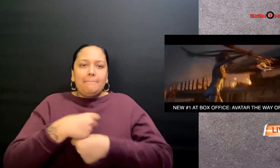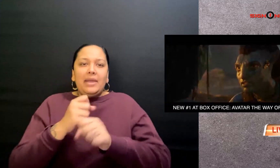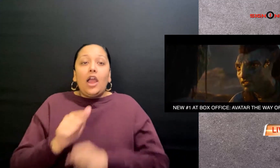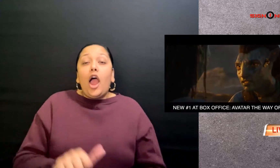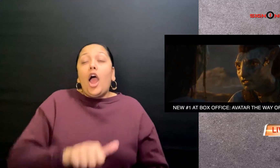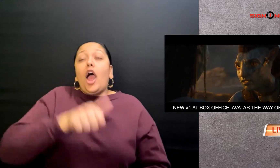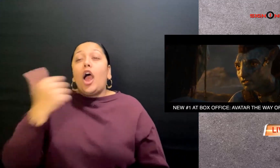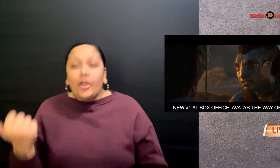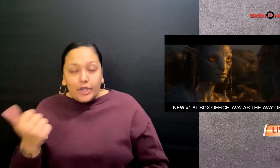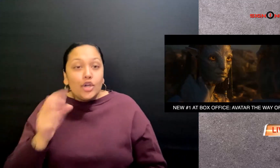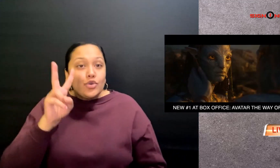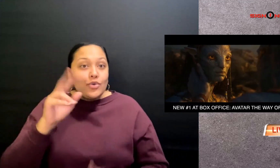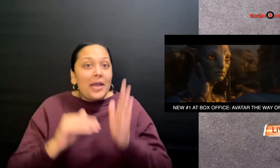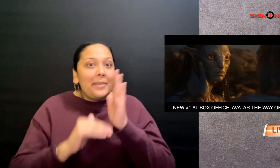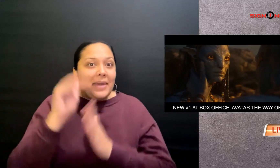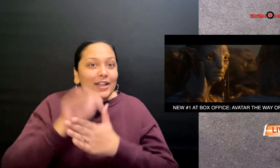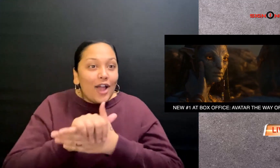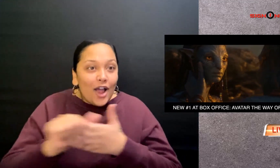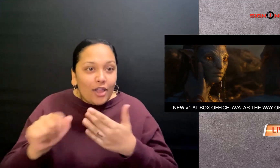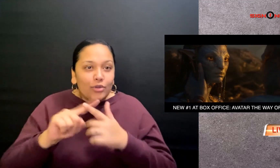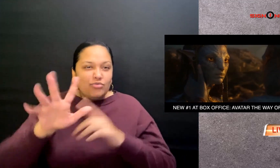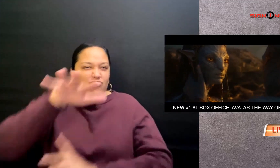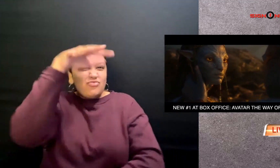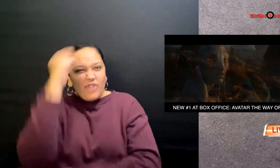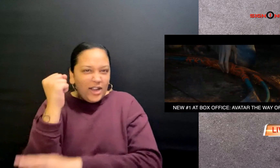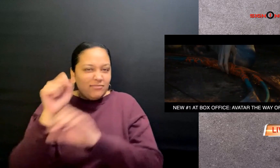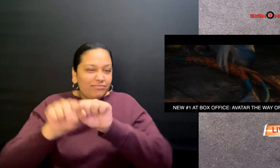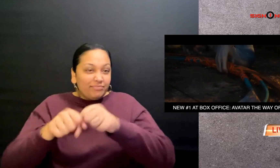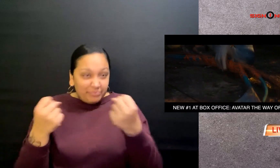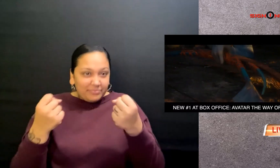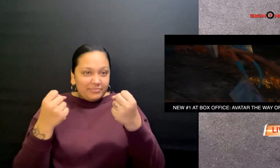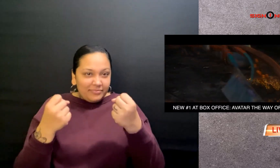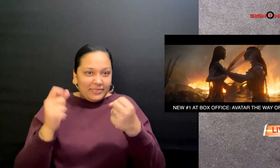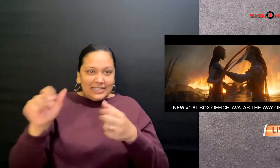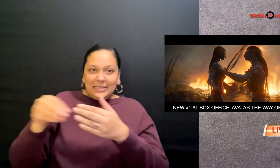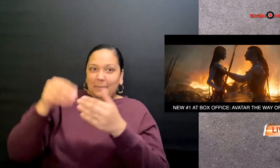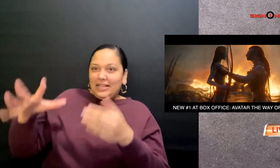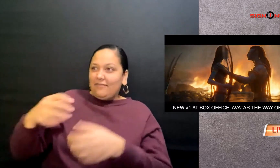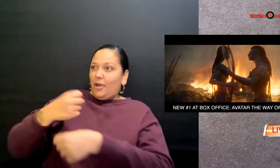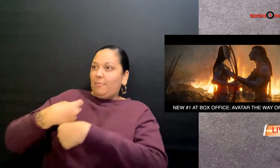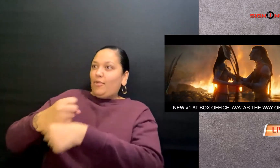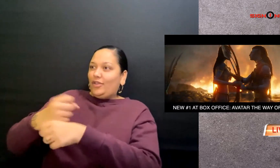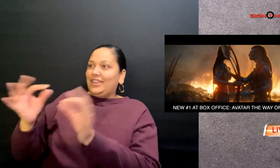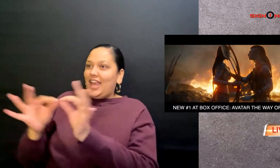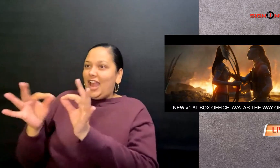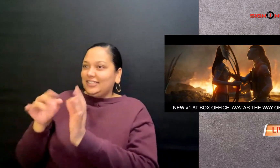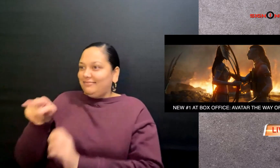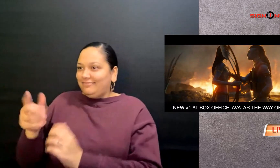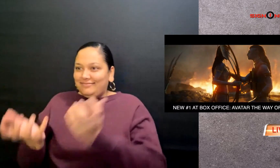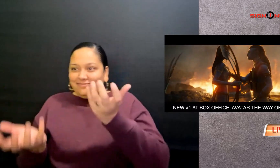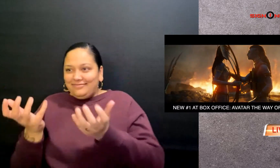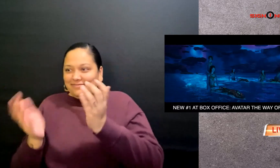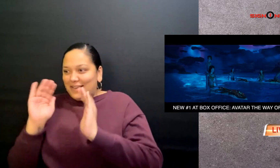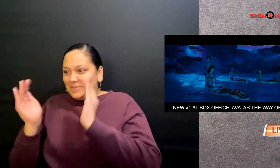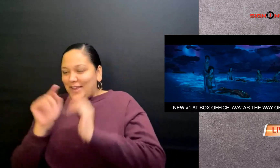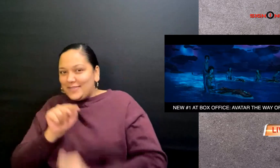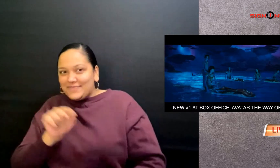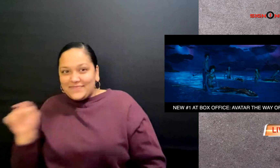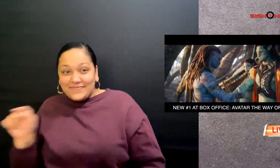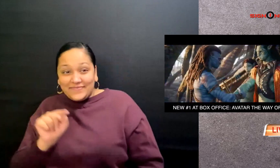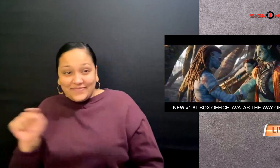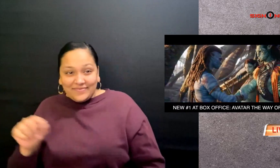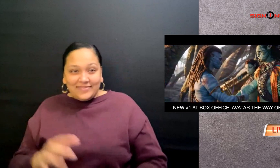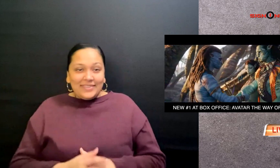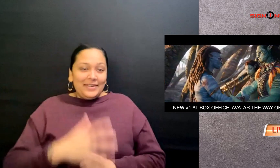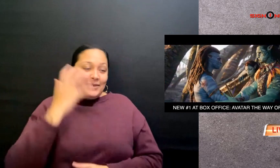to make another $2 million to break even with its expensive production costs wow